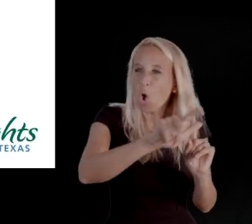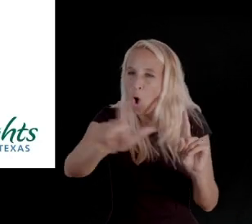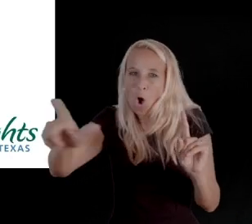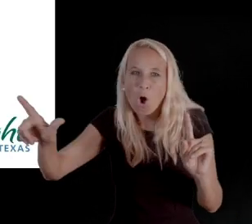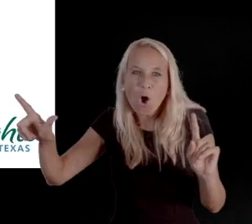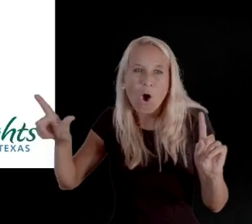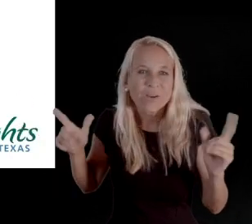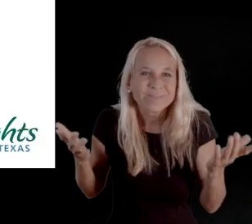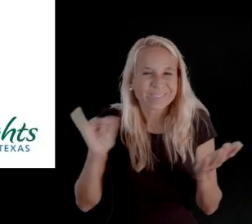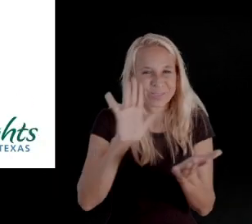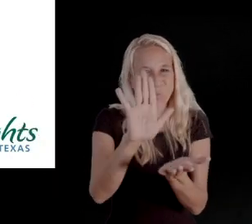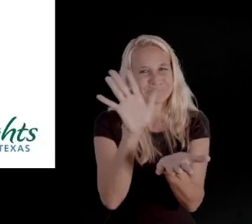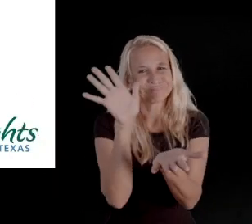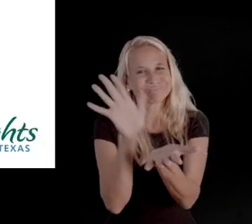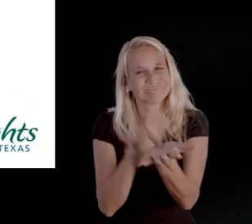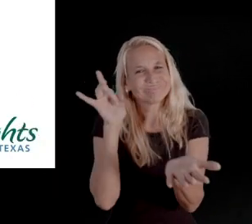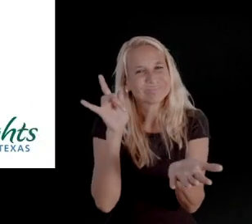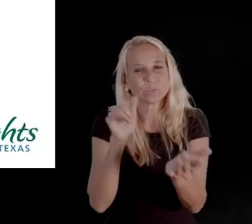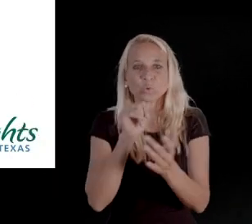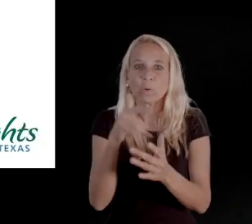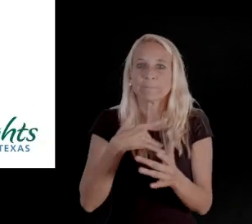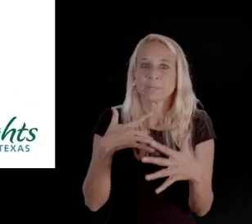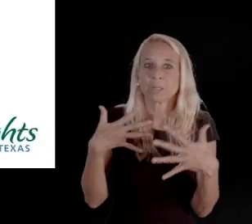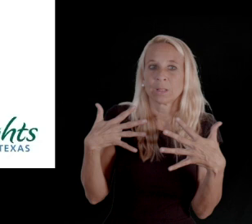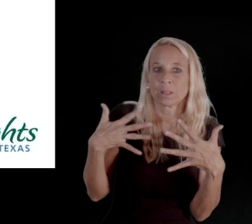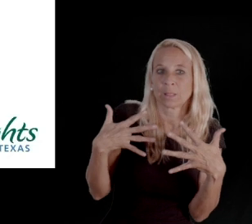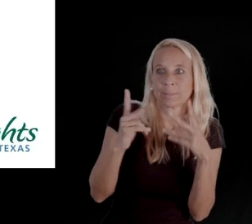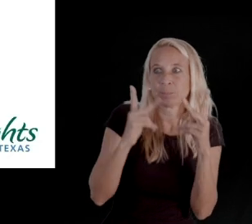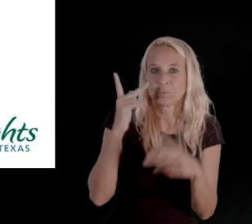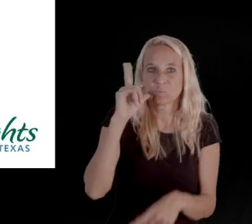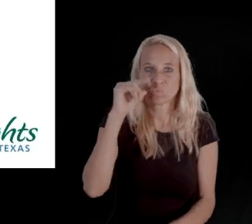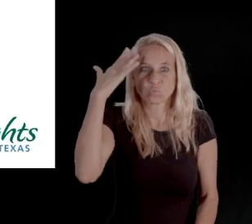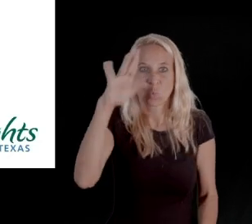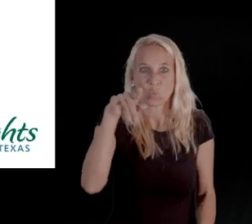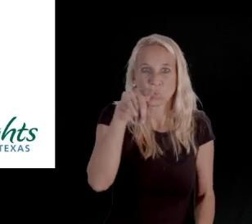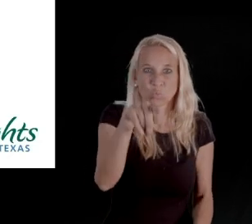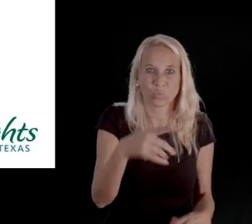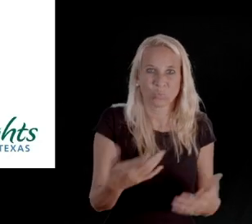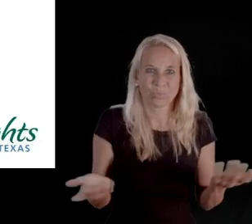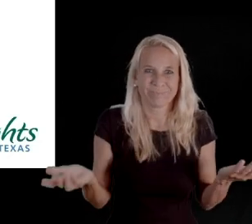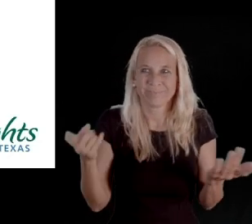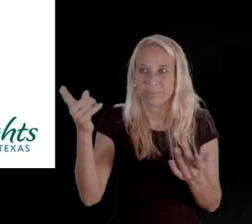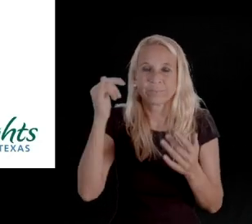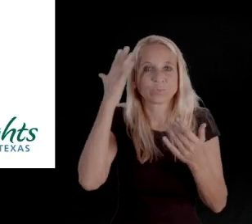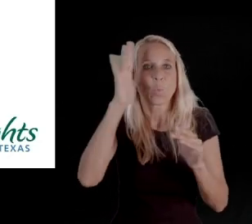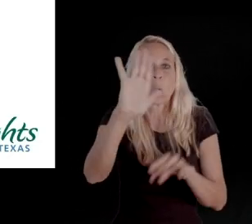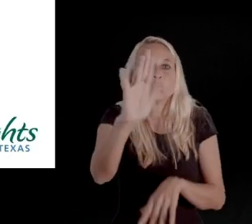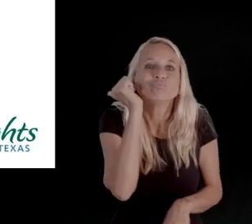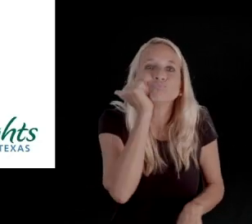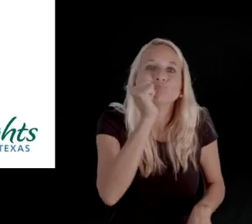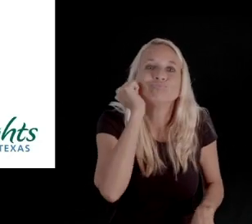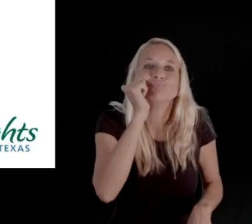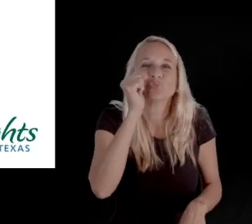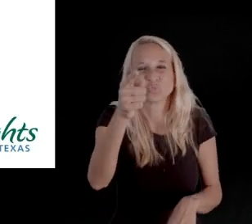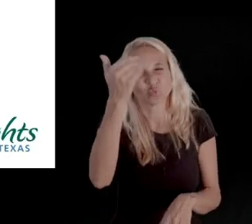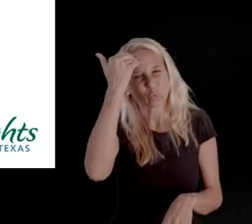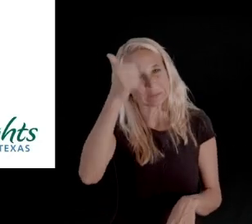Don't be intimidated by people who do not know you, who do not know your condition, who do not know the ins and outs of what's going on in your day-to-day.